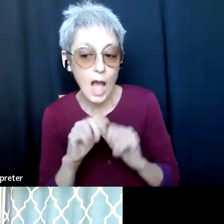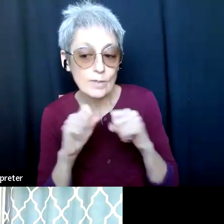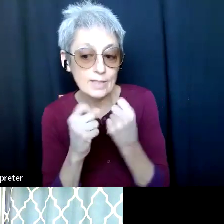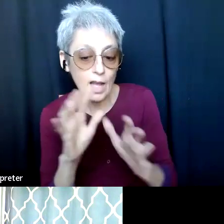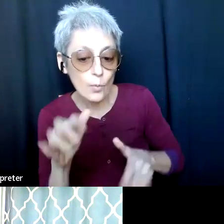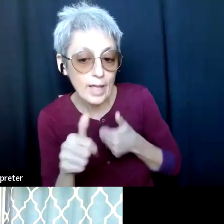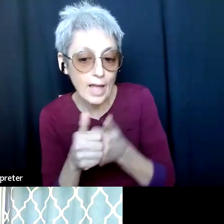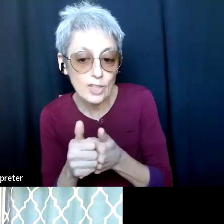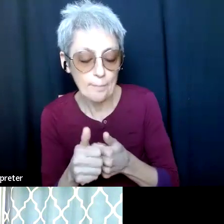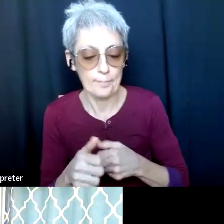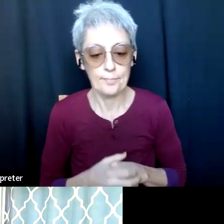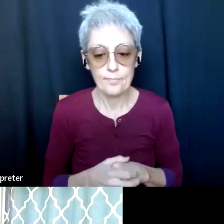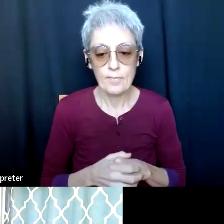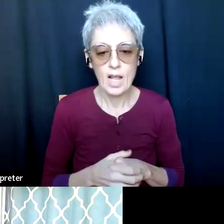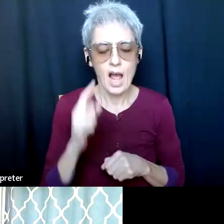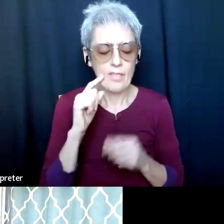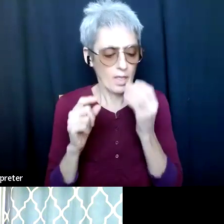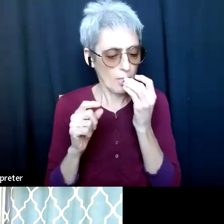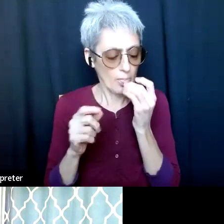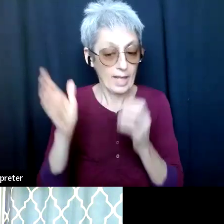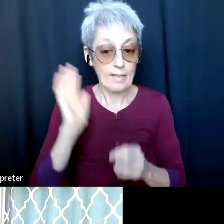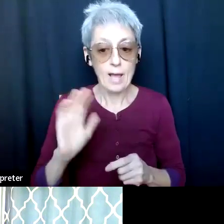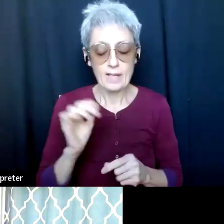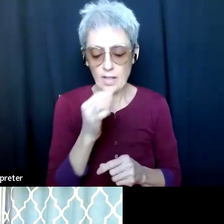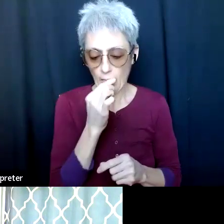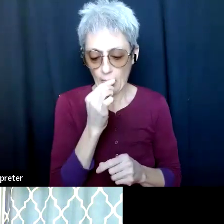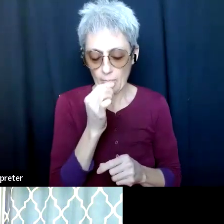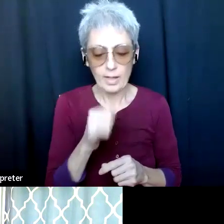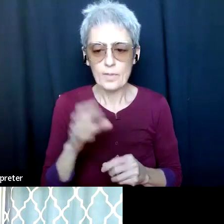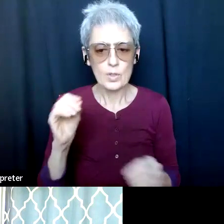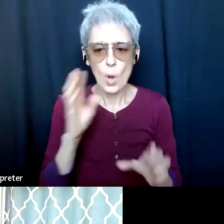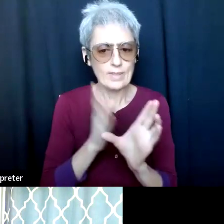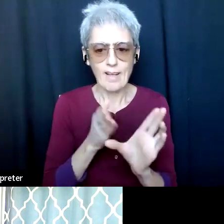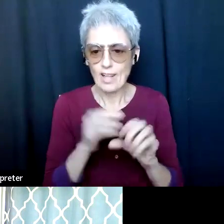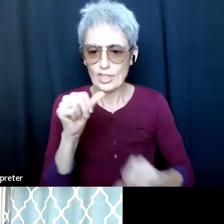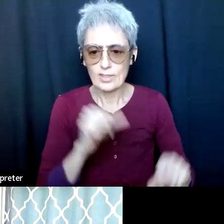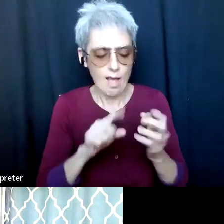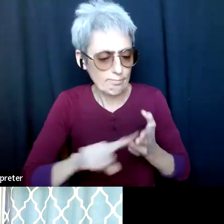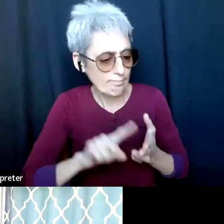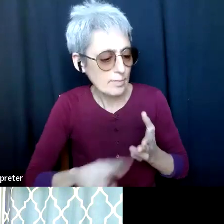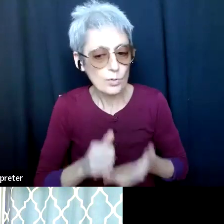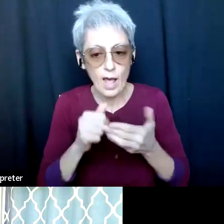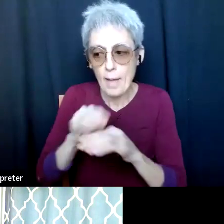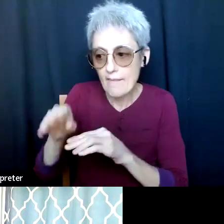So it very much depends on the task that we are doing. And if we are doing a task that we are very good at,